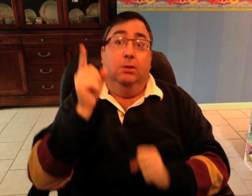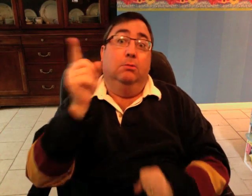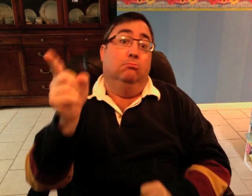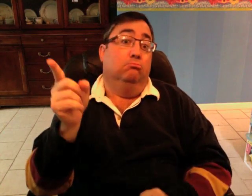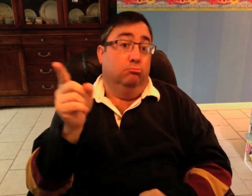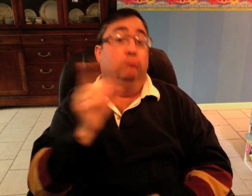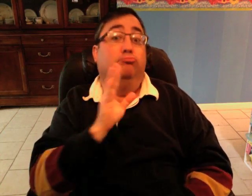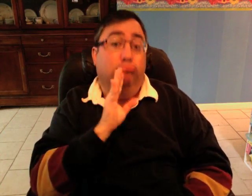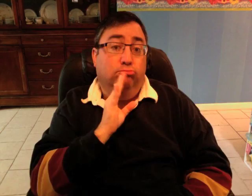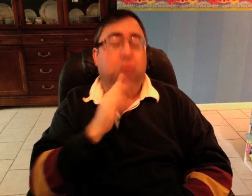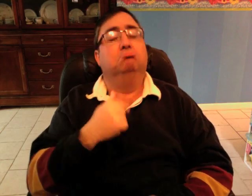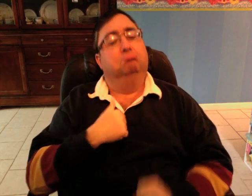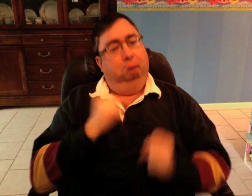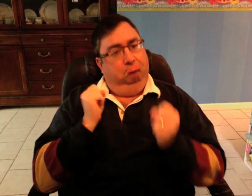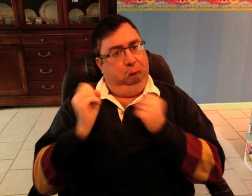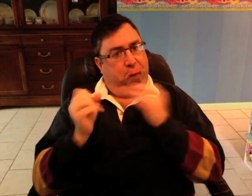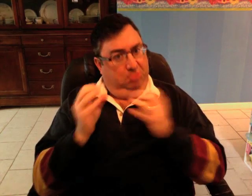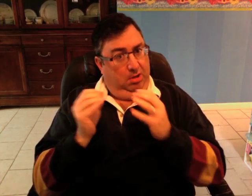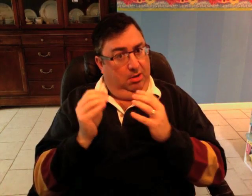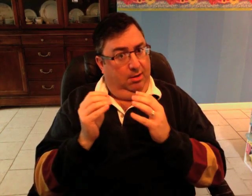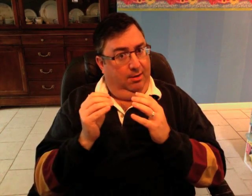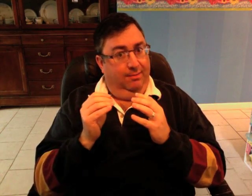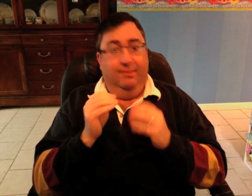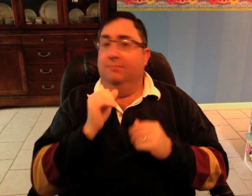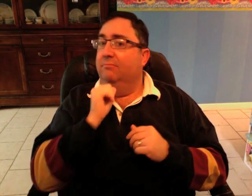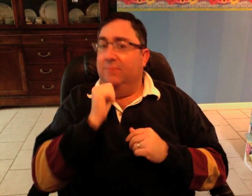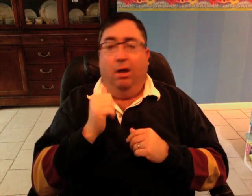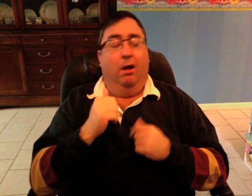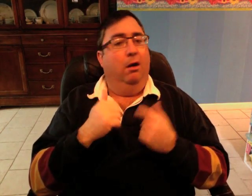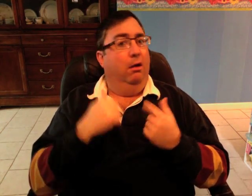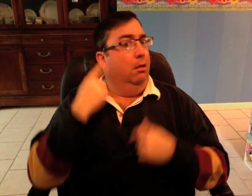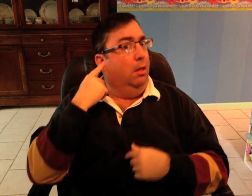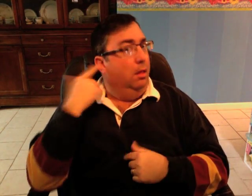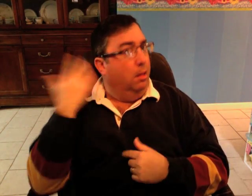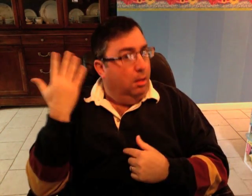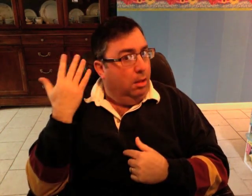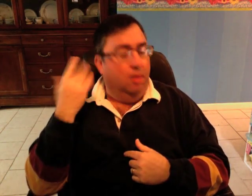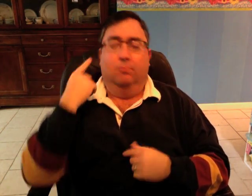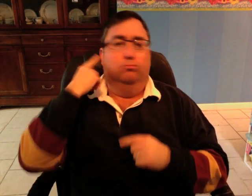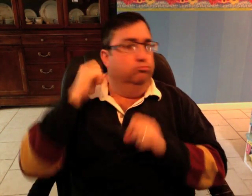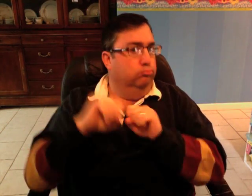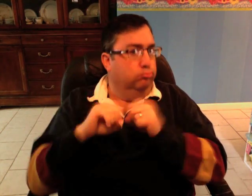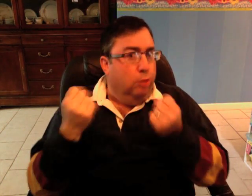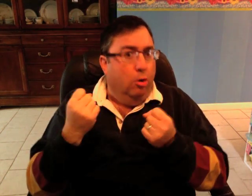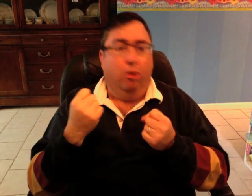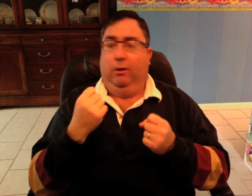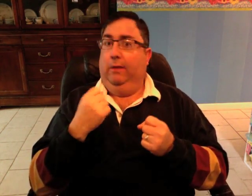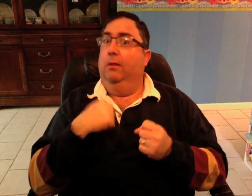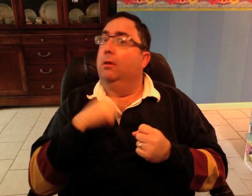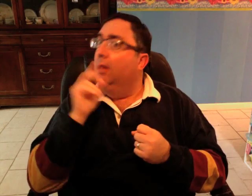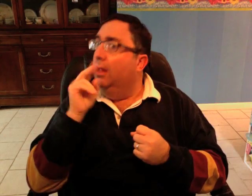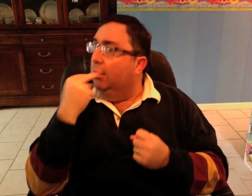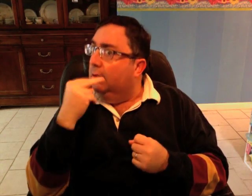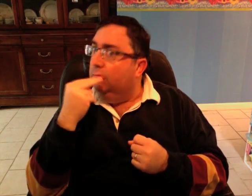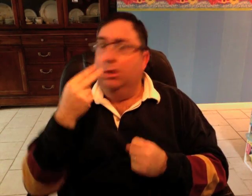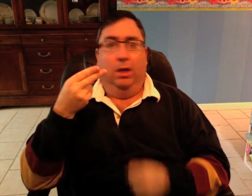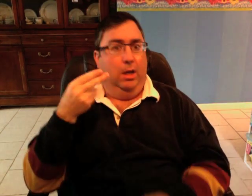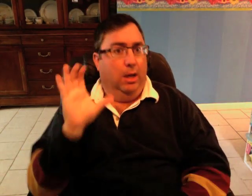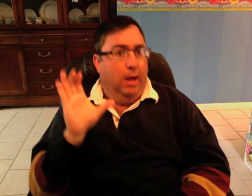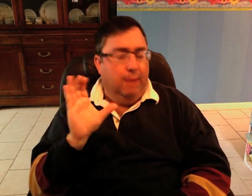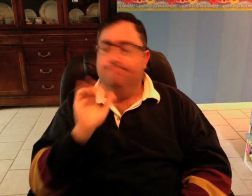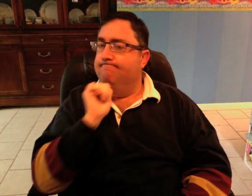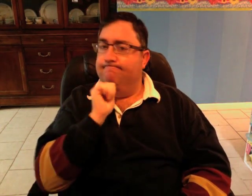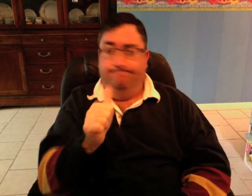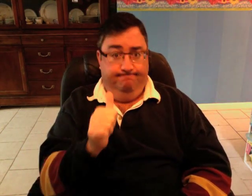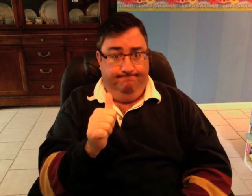Nothing to do with not being able to hear or lipread or being handicapped or disabled or "broken".